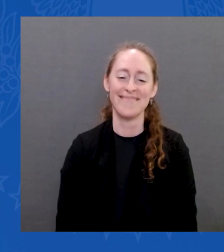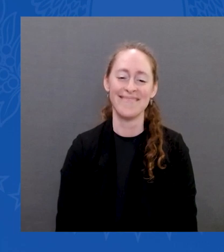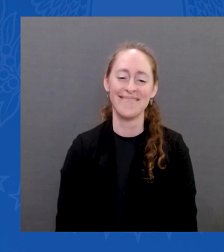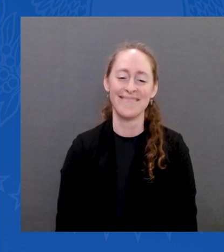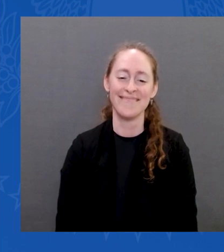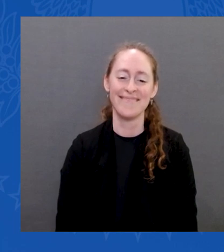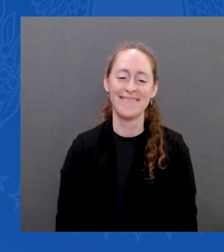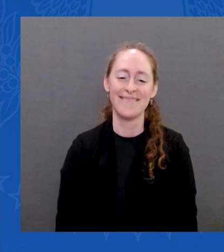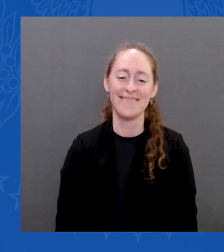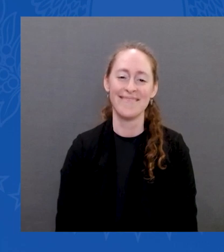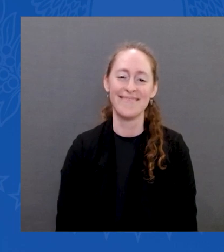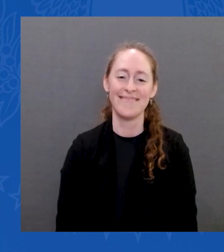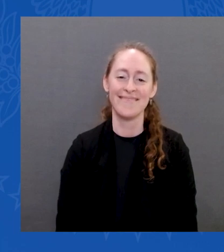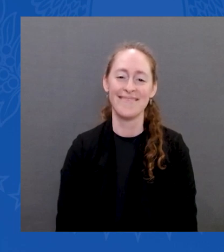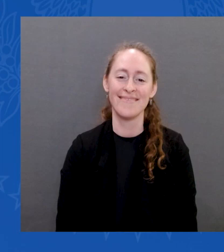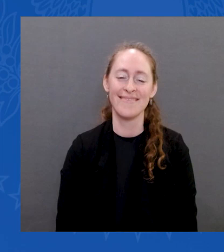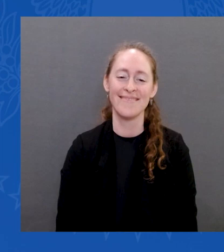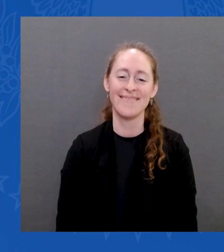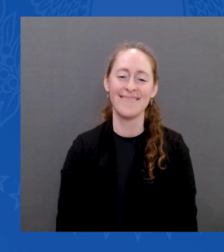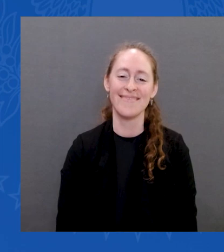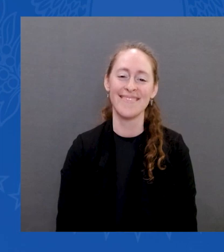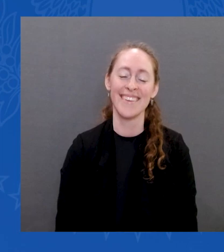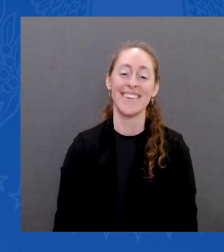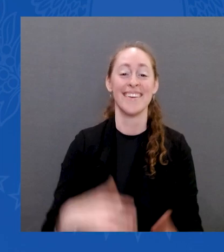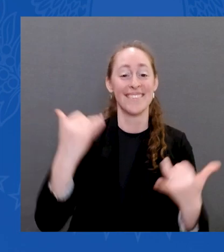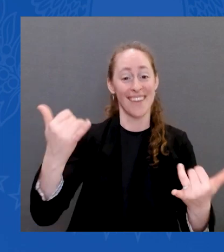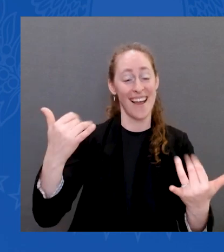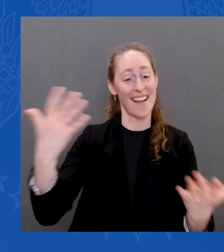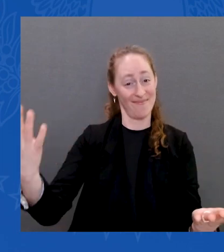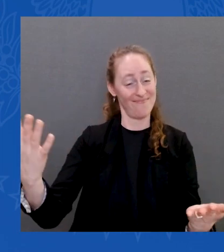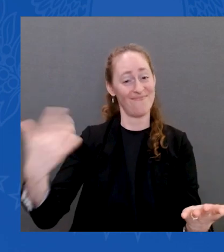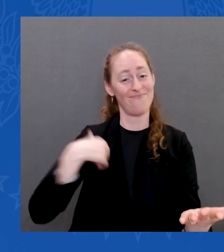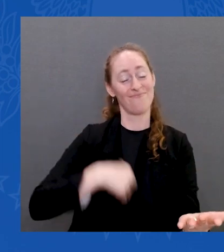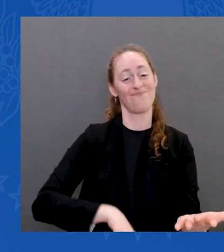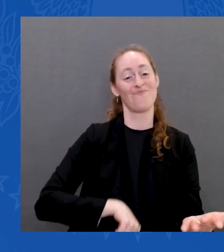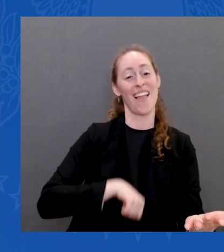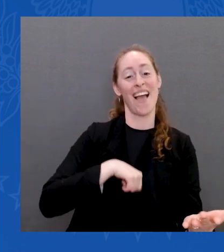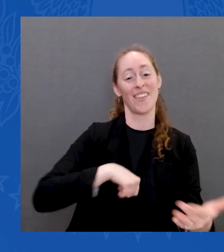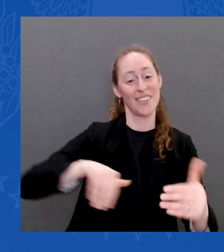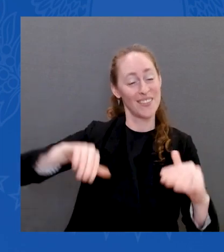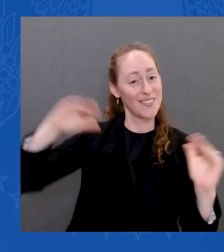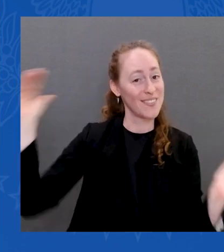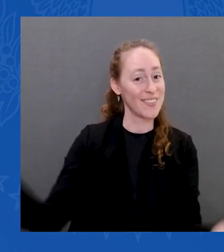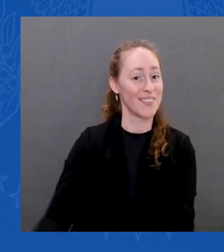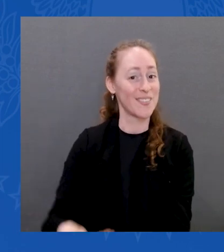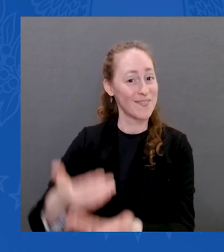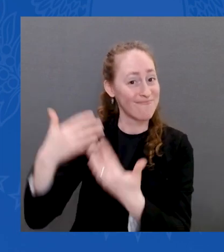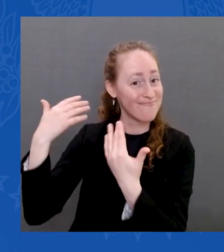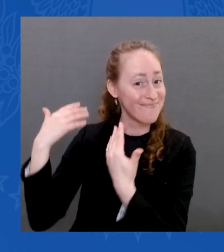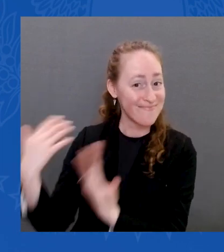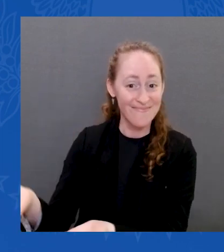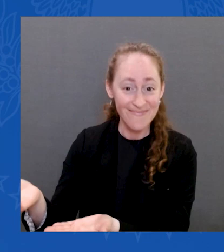And now I'm proud to introduce someone who has answered their call with passion,